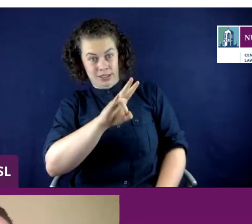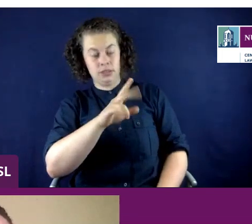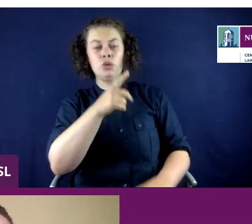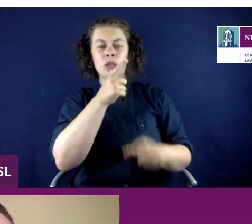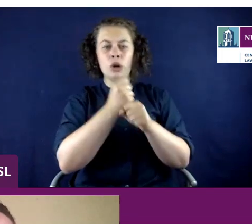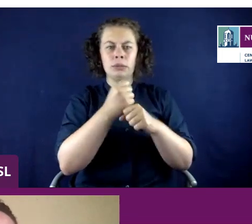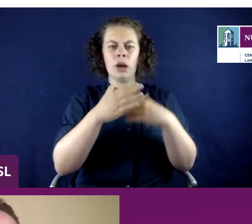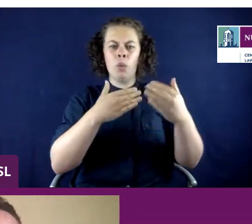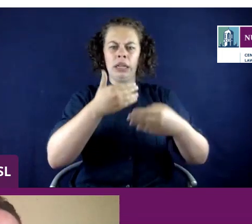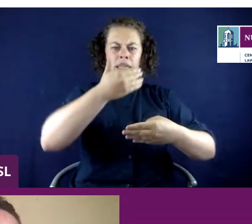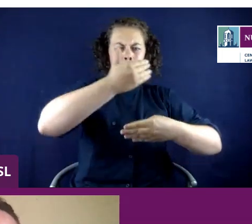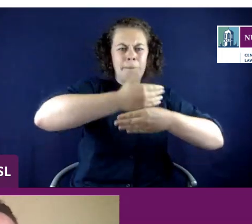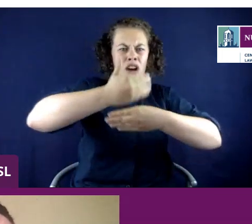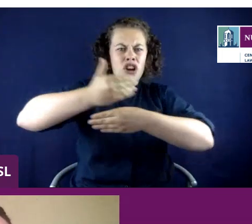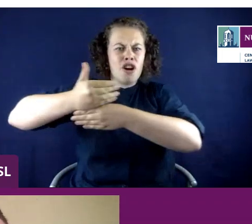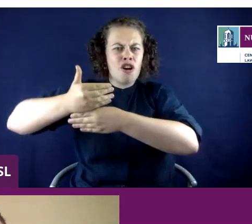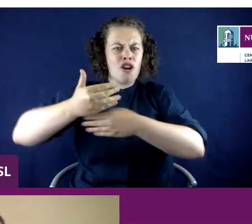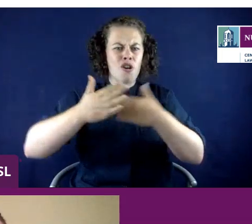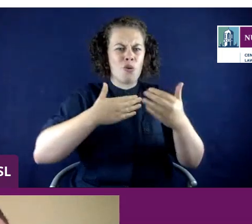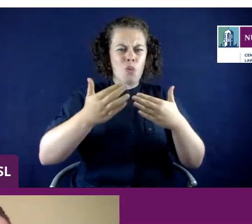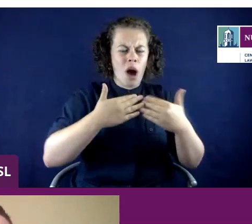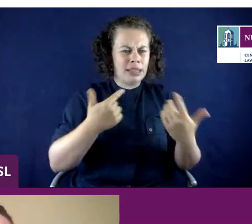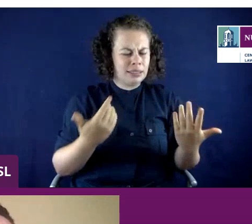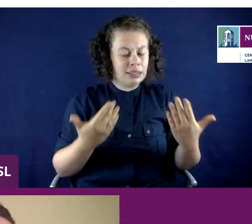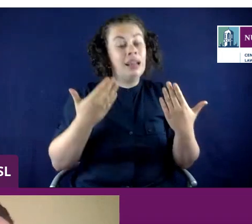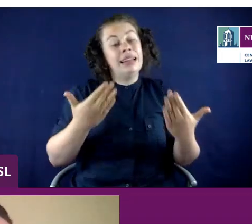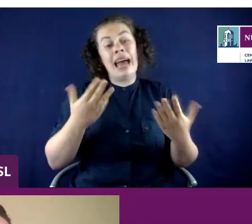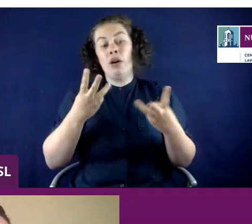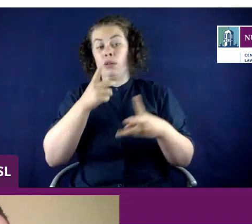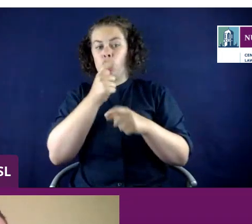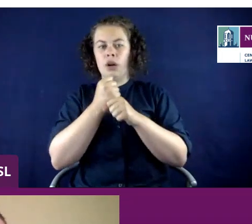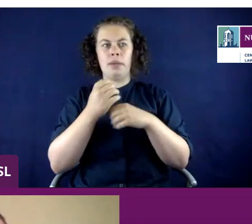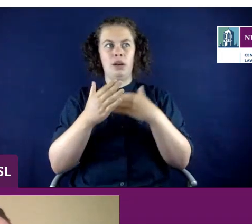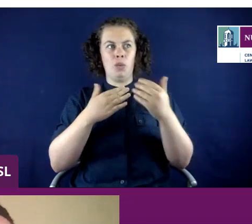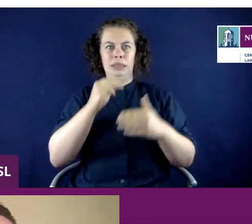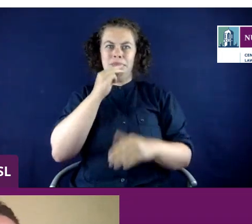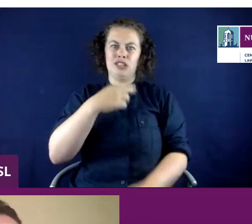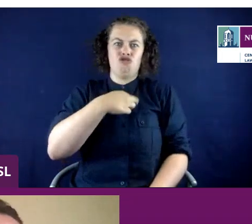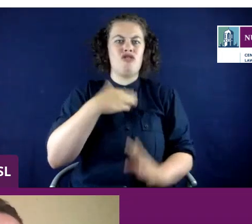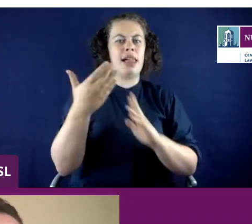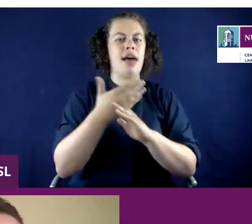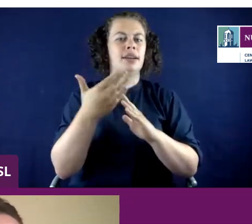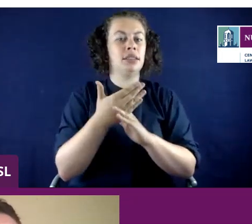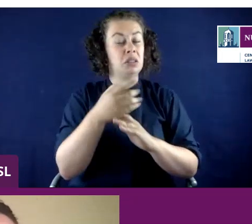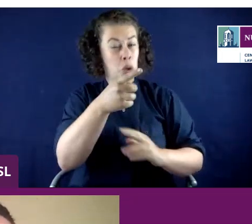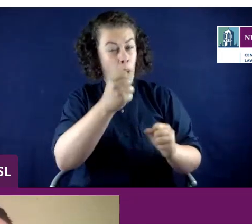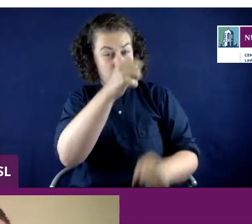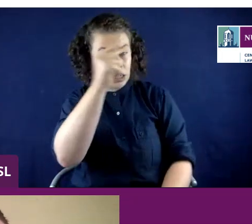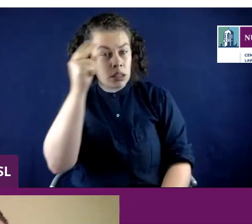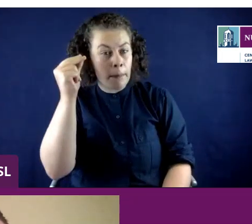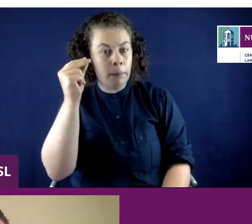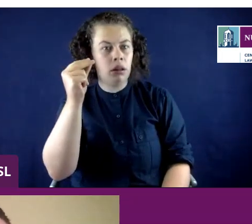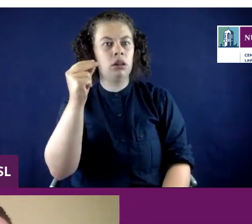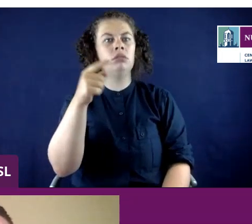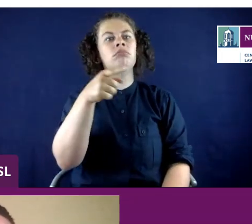Now that we have talked about the barriers, I want to talk about some examples of real access.